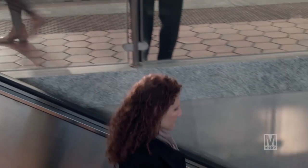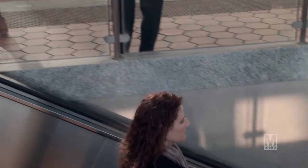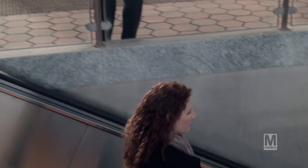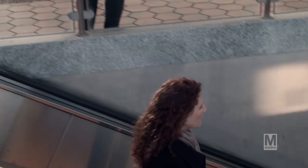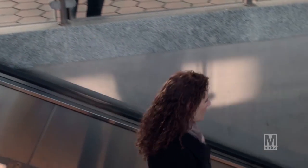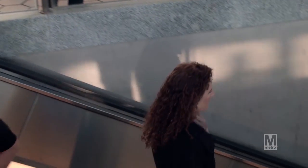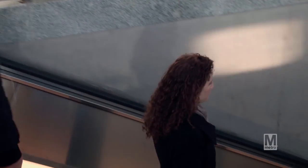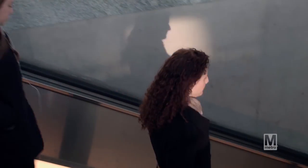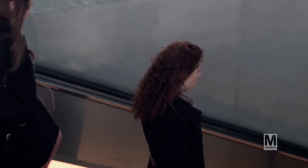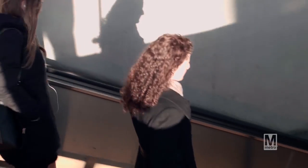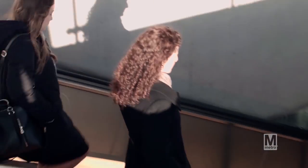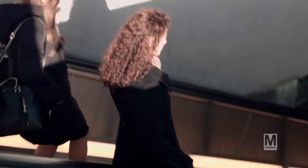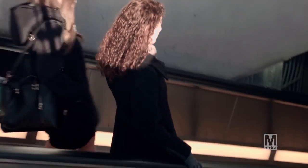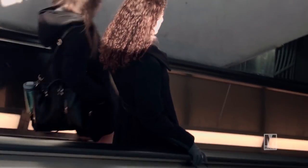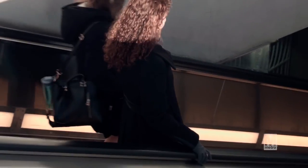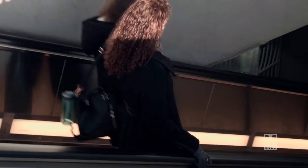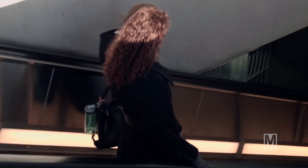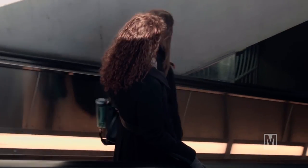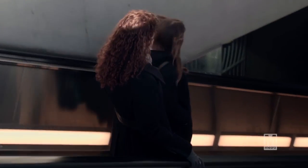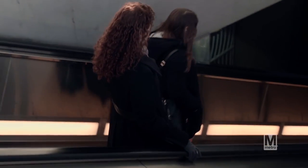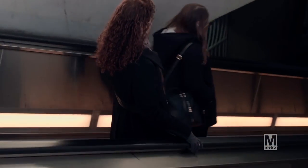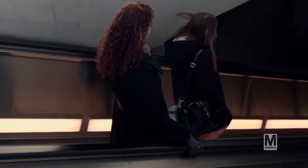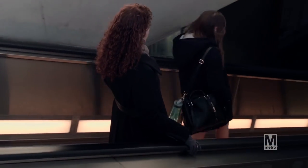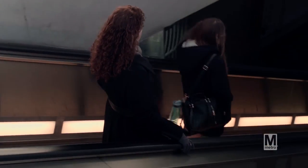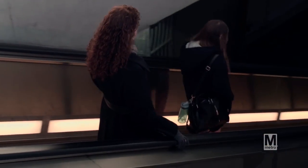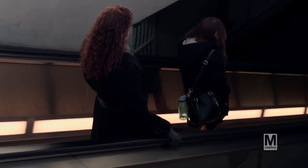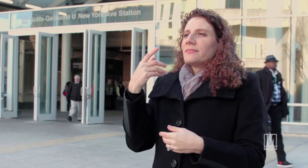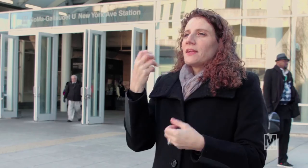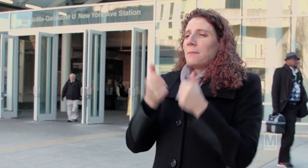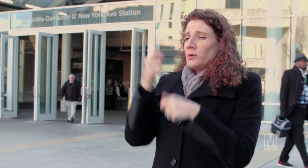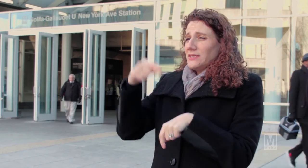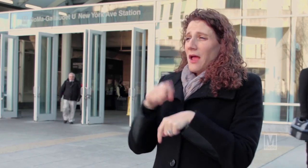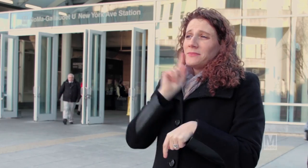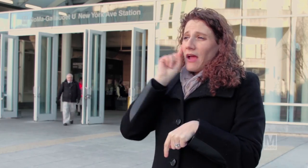who are affected by the same communication needs that I have. So other passengers, talking to that point, --